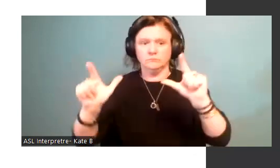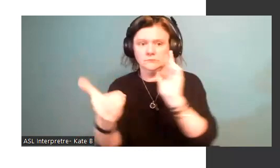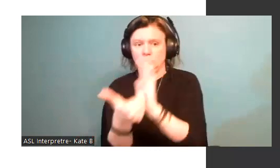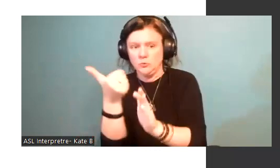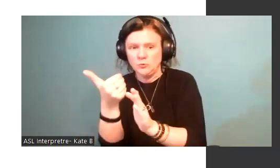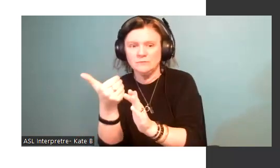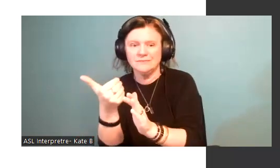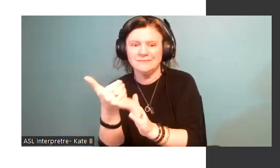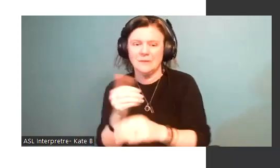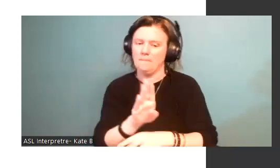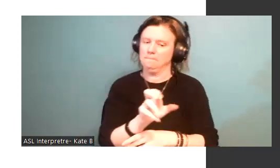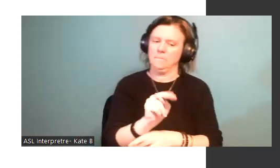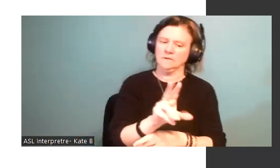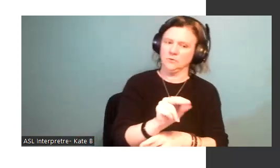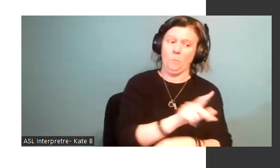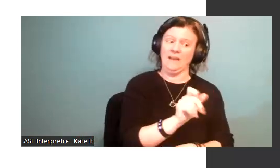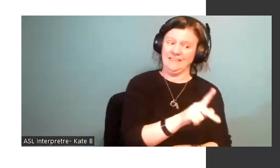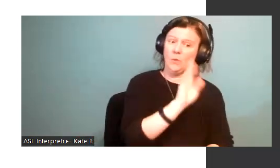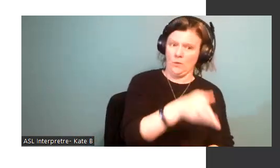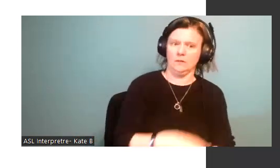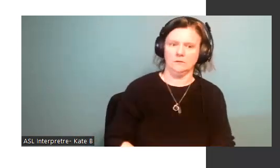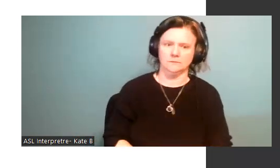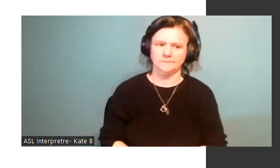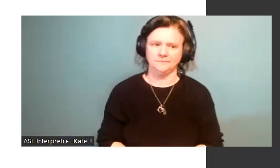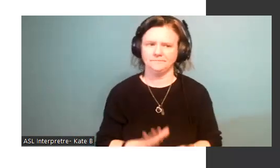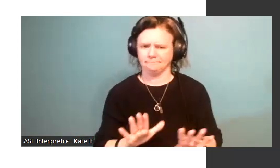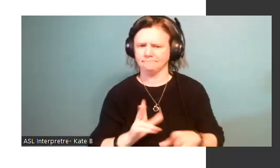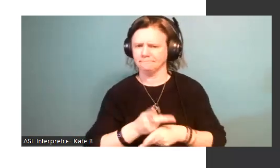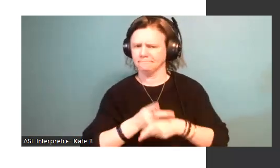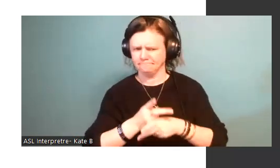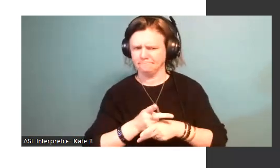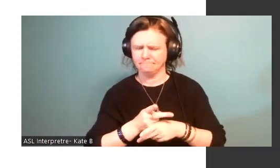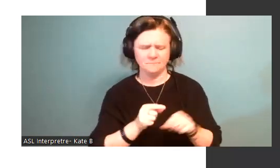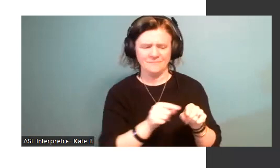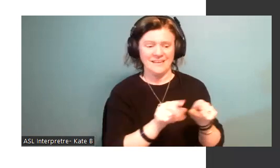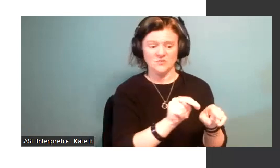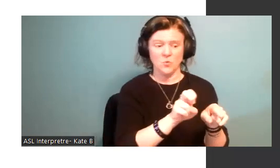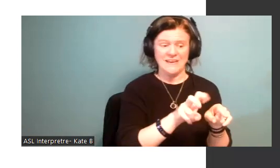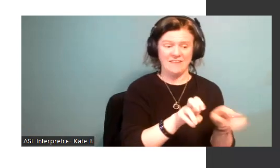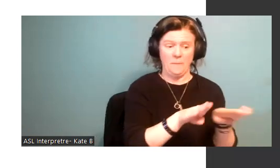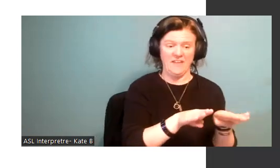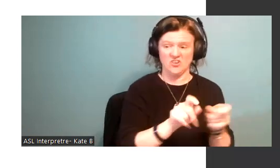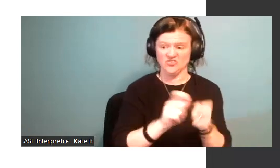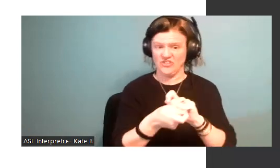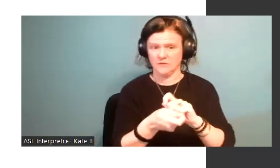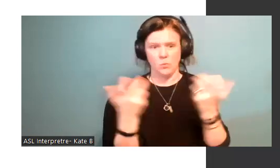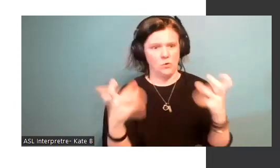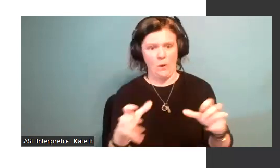that you intended for the link. In case of using either enter or space to activate it or if it is